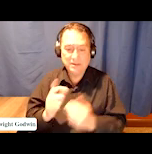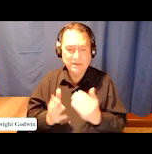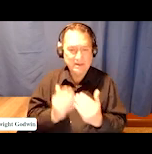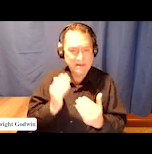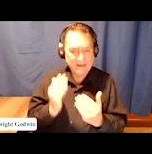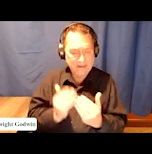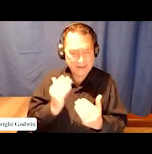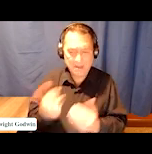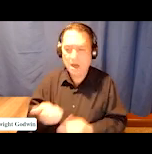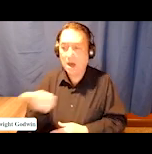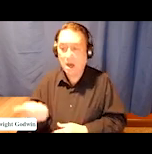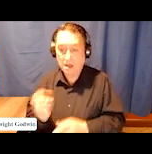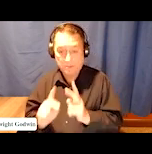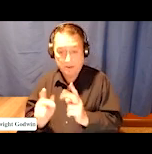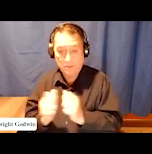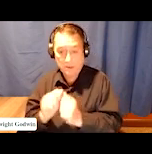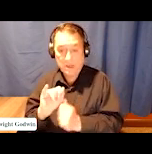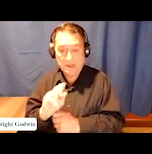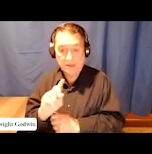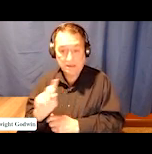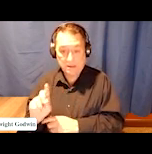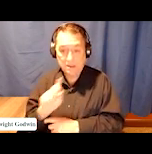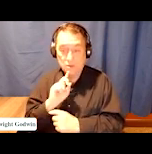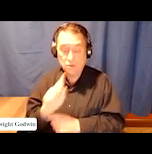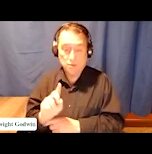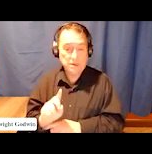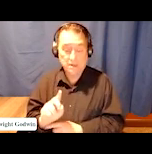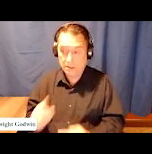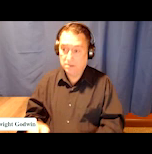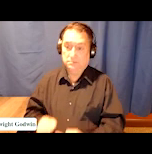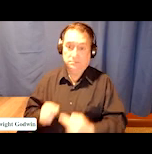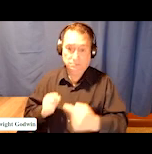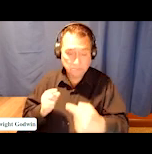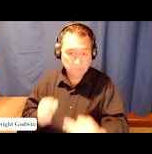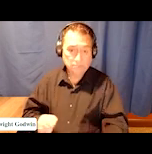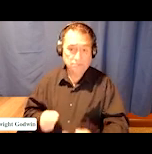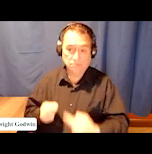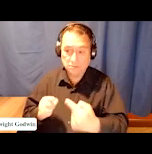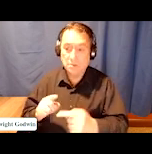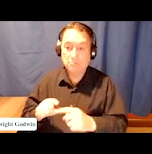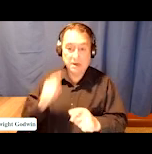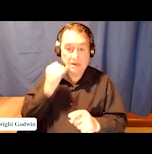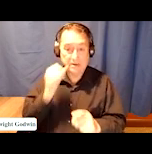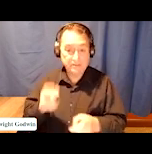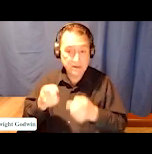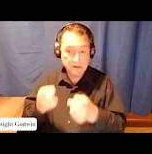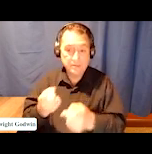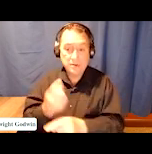and for others, it's just really a struggle. But if they're provided the proper supports,